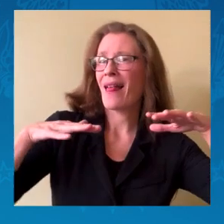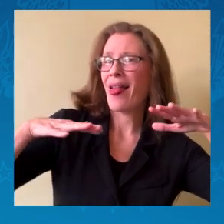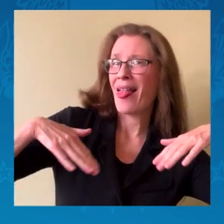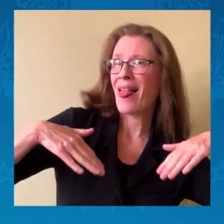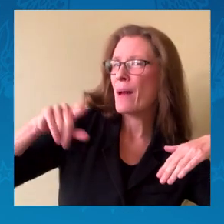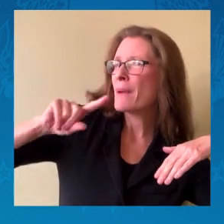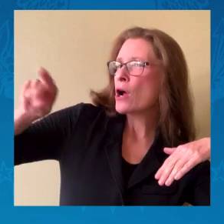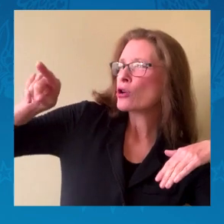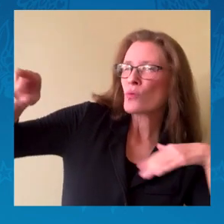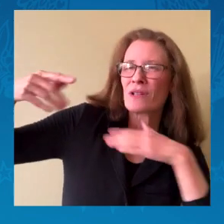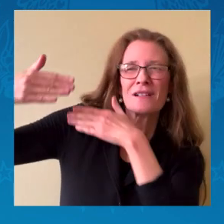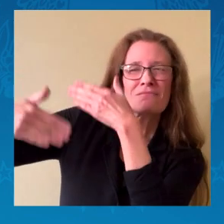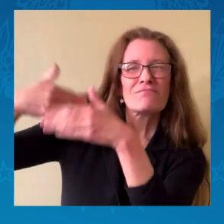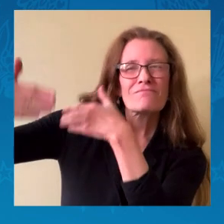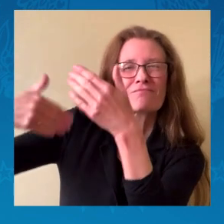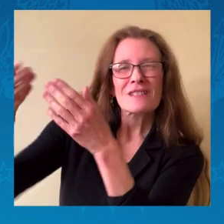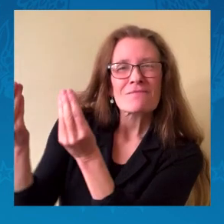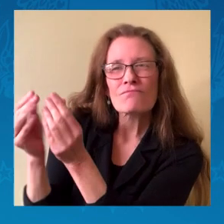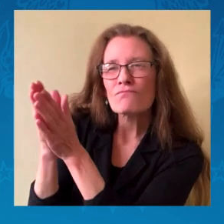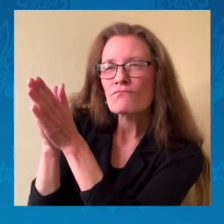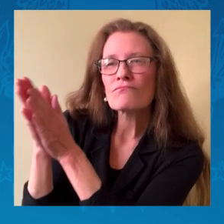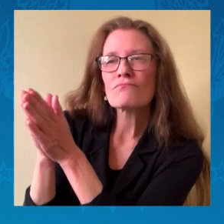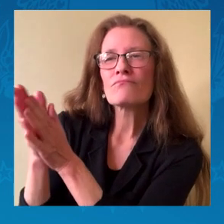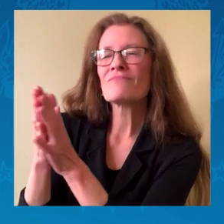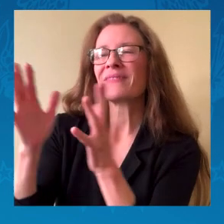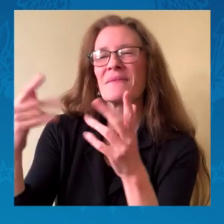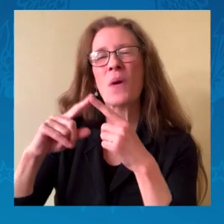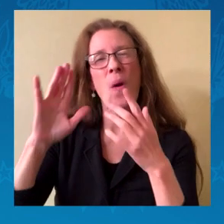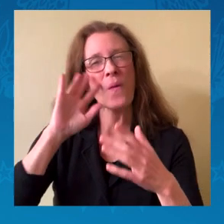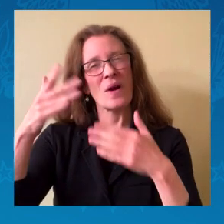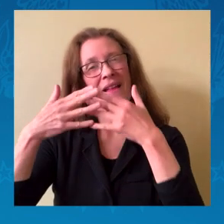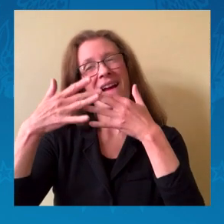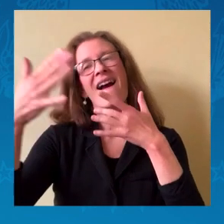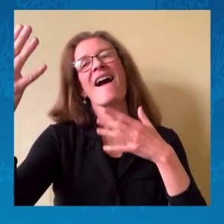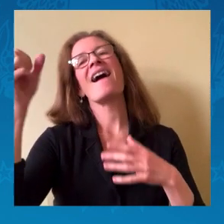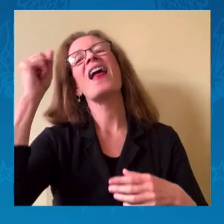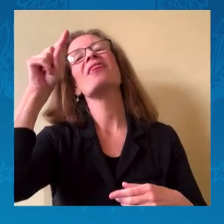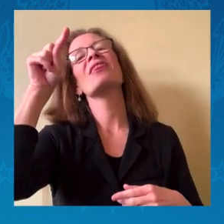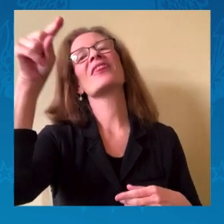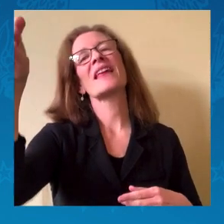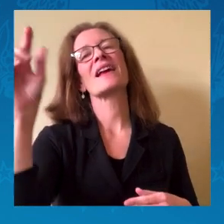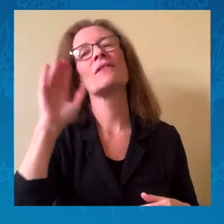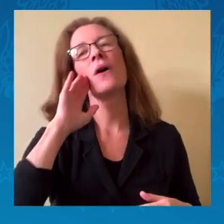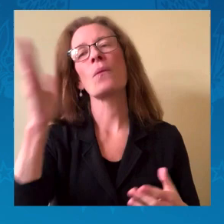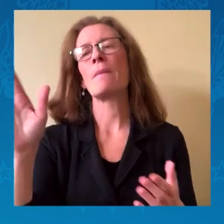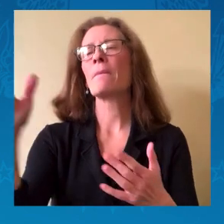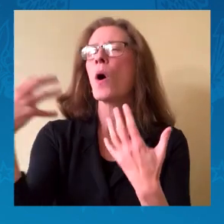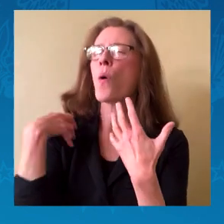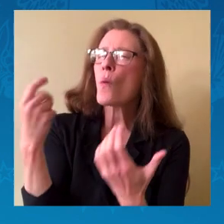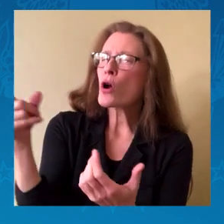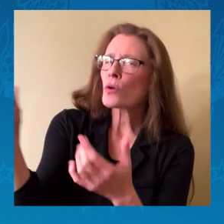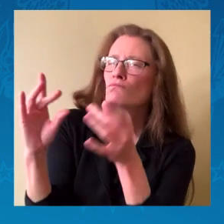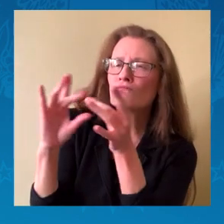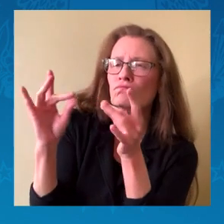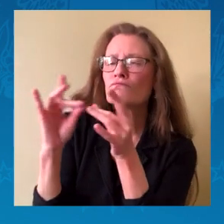And so if you can talk a bit, Administrator Nelson about the efforts in particular,